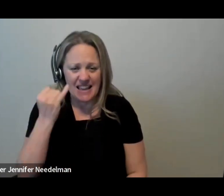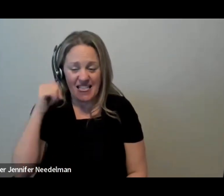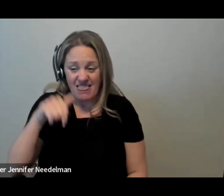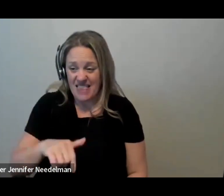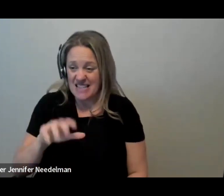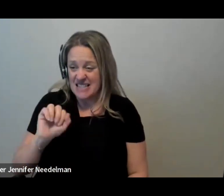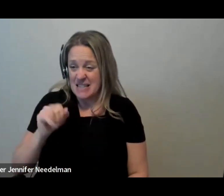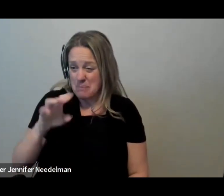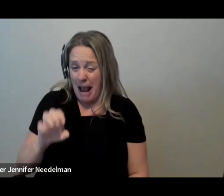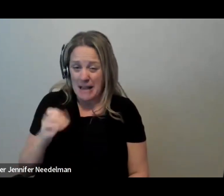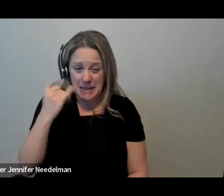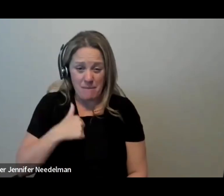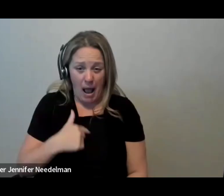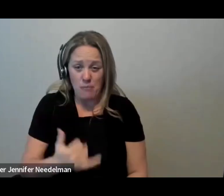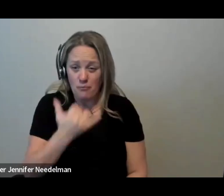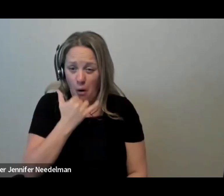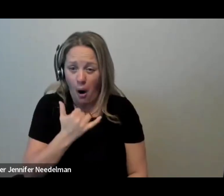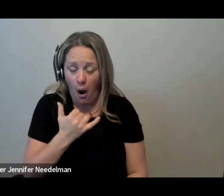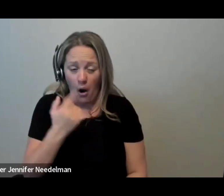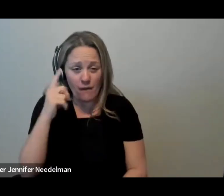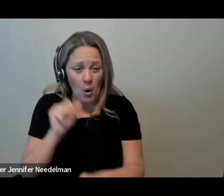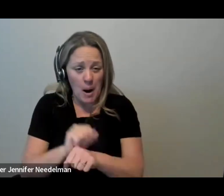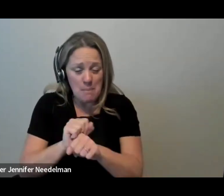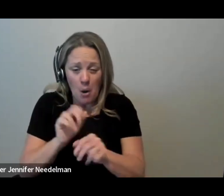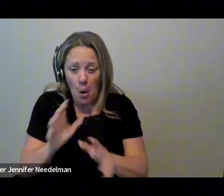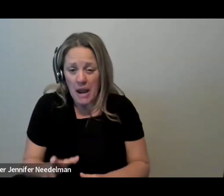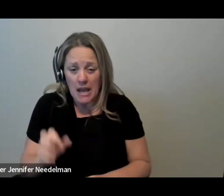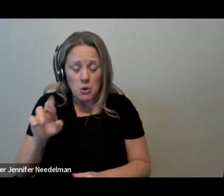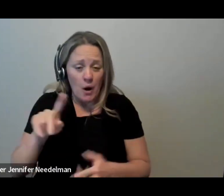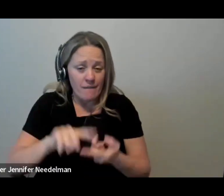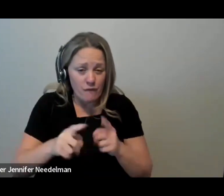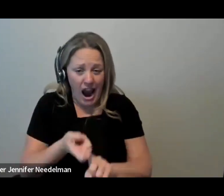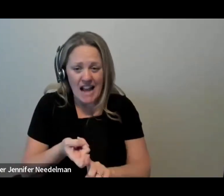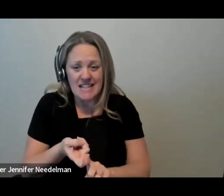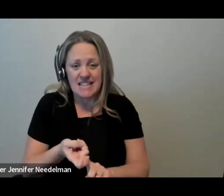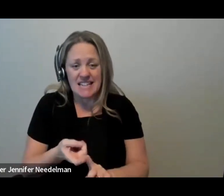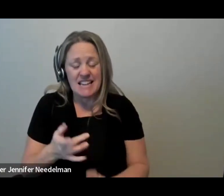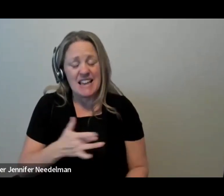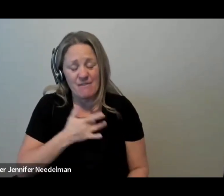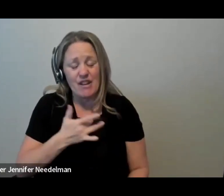like when I get it wrong for an employee who's probably a friend, you know, like it feels really bad,